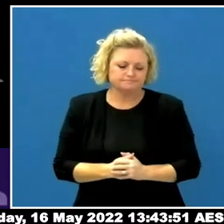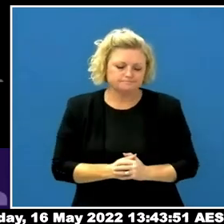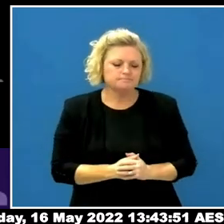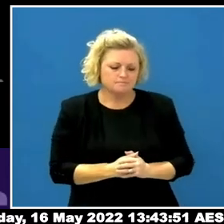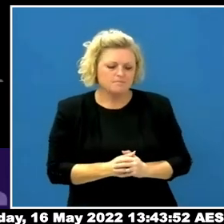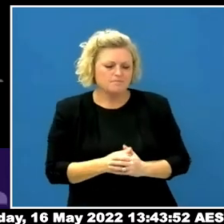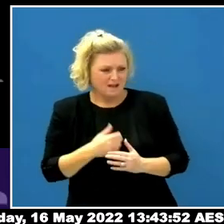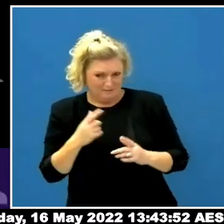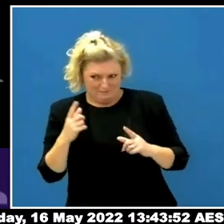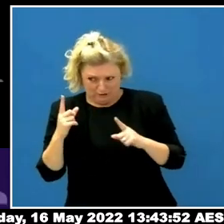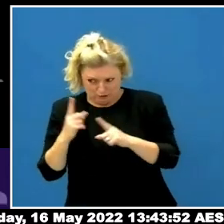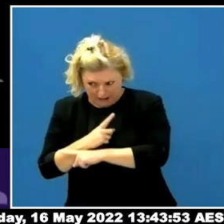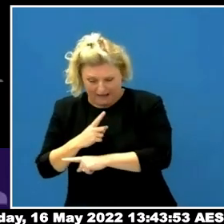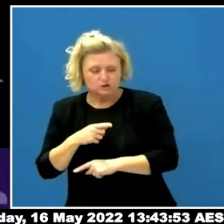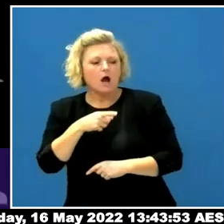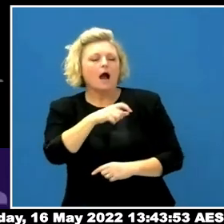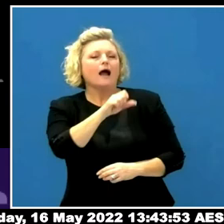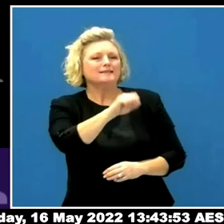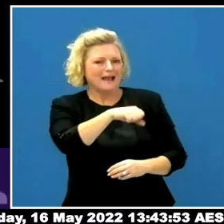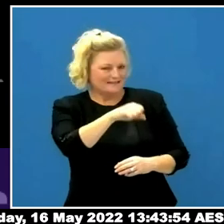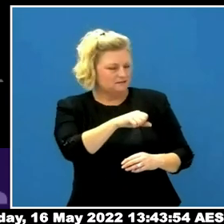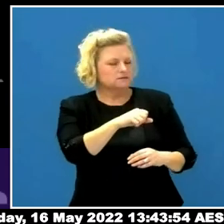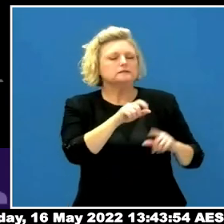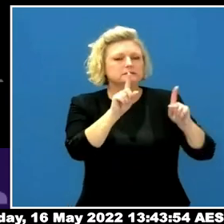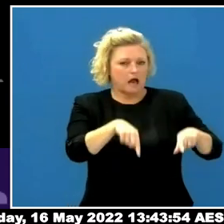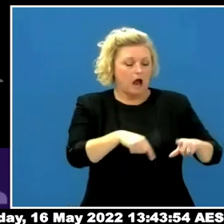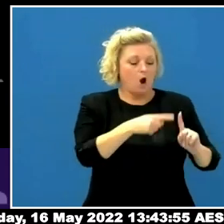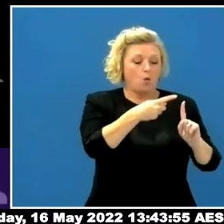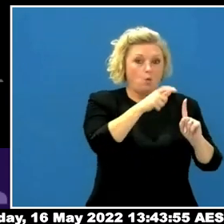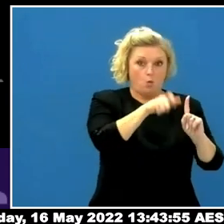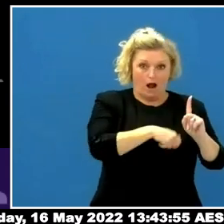Alright. What prompted that, do you recall?